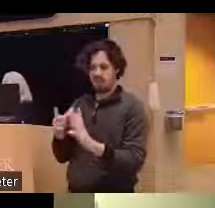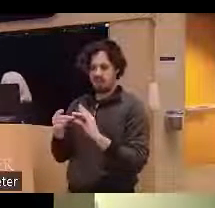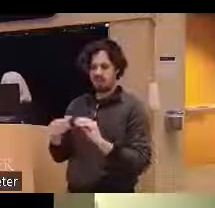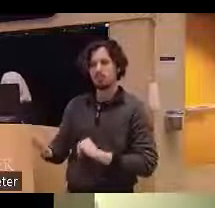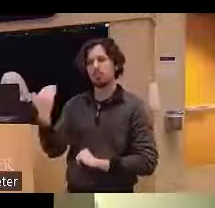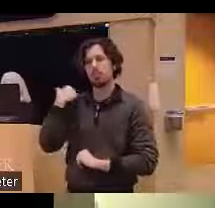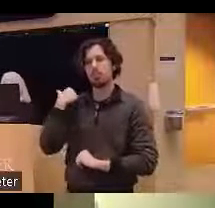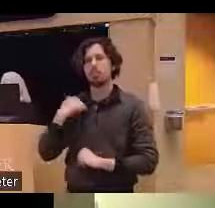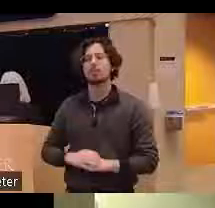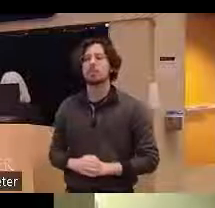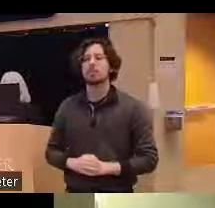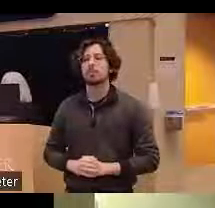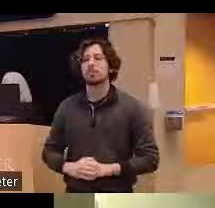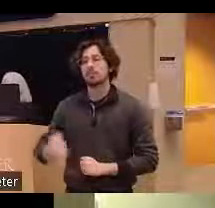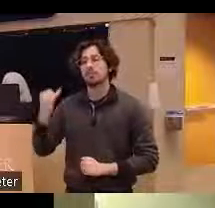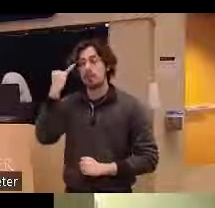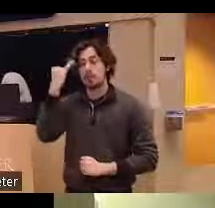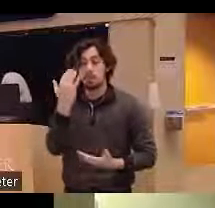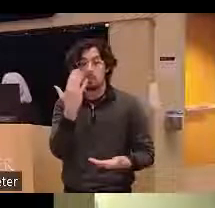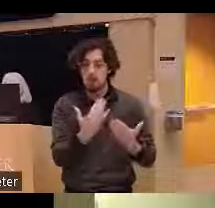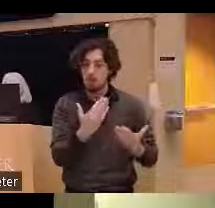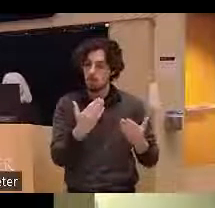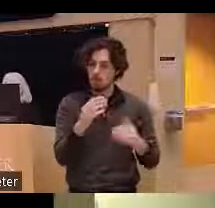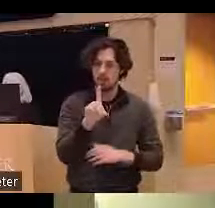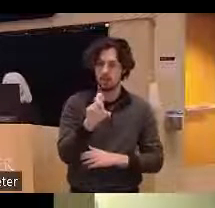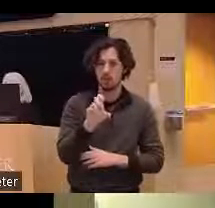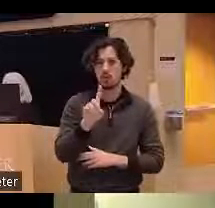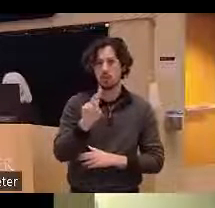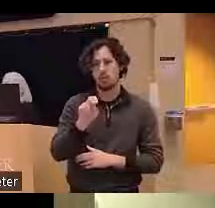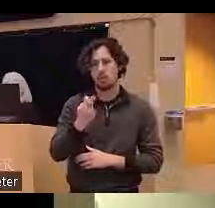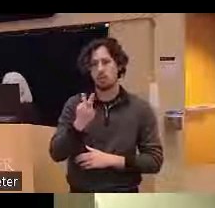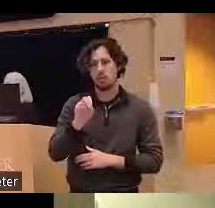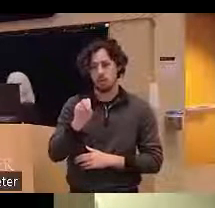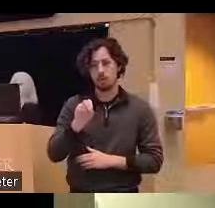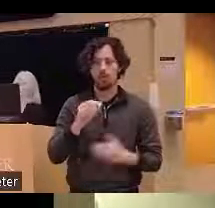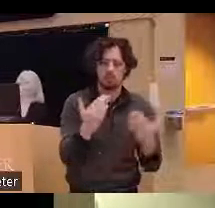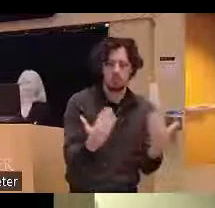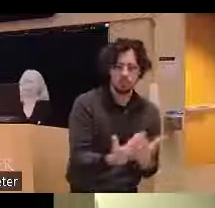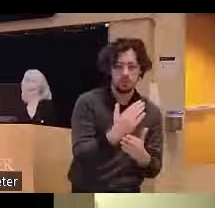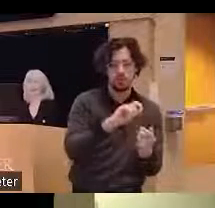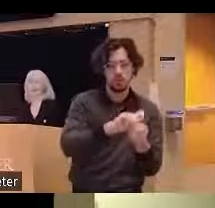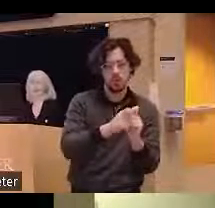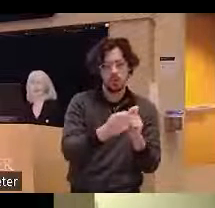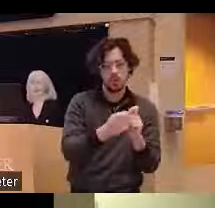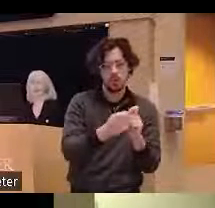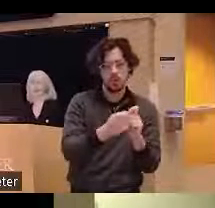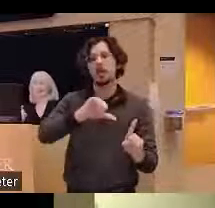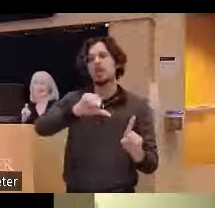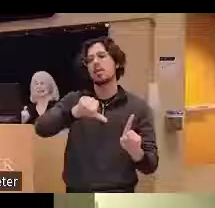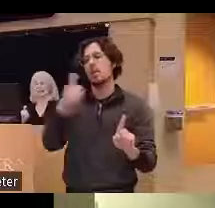idea that maybe a denovo mutation happens um was another thought of a scientist named book in the